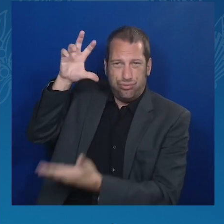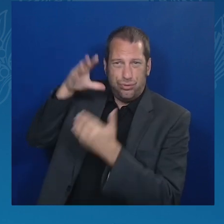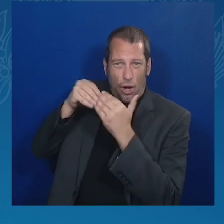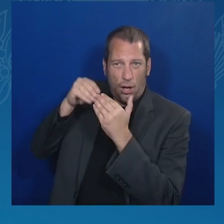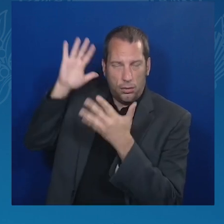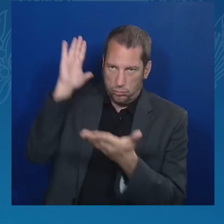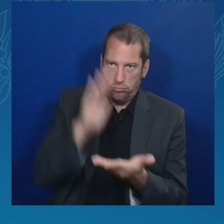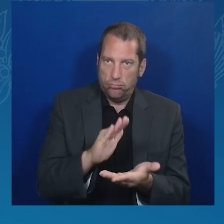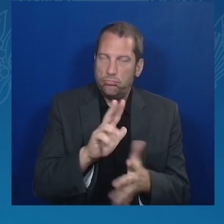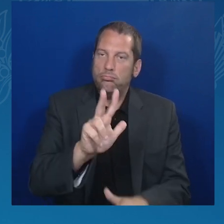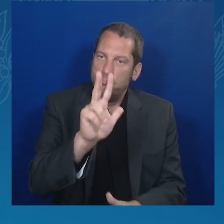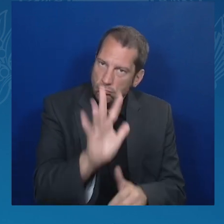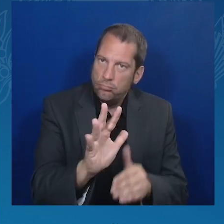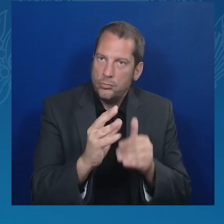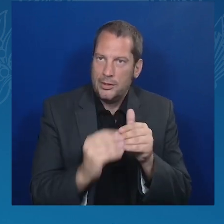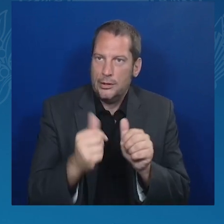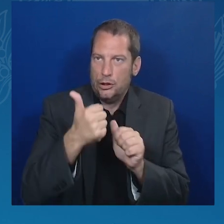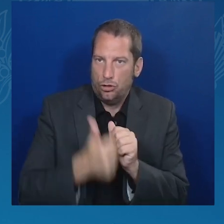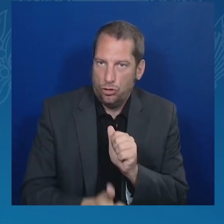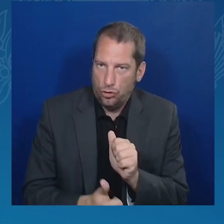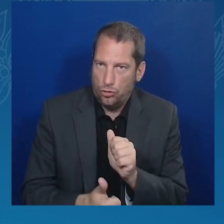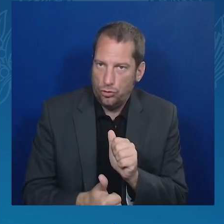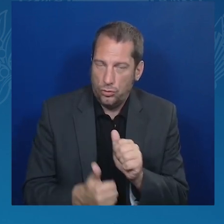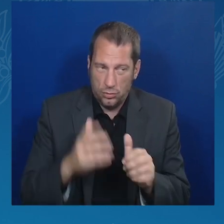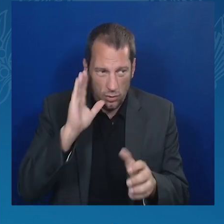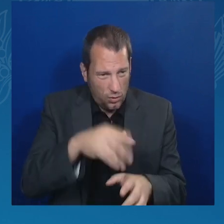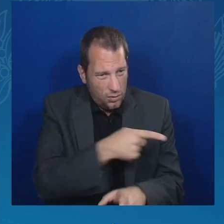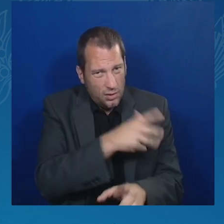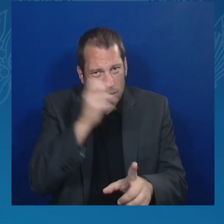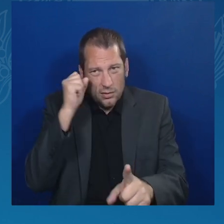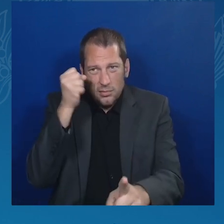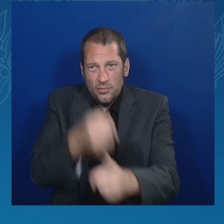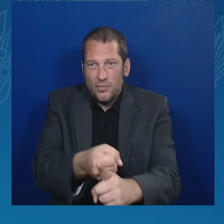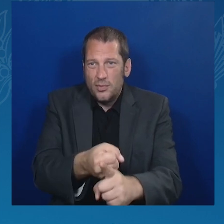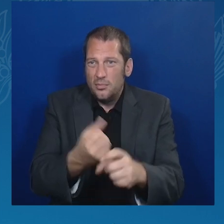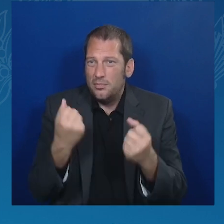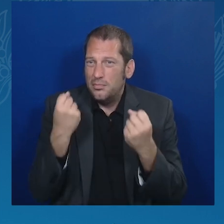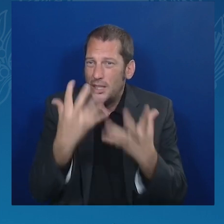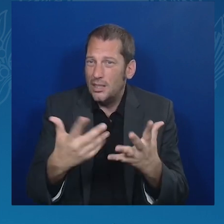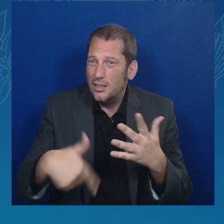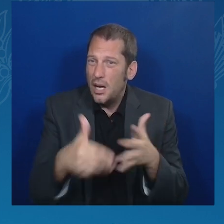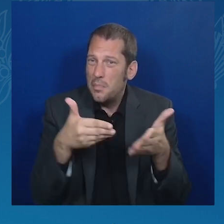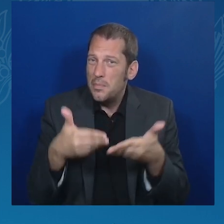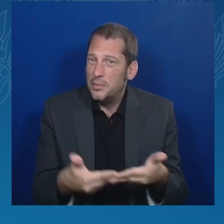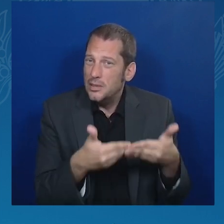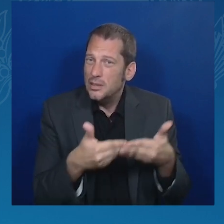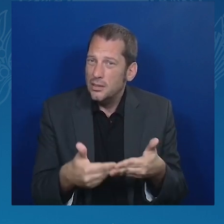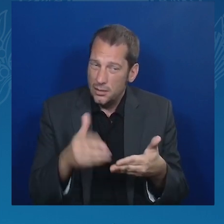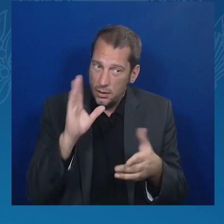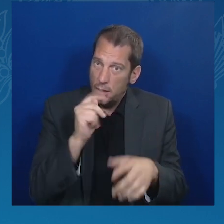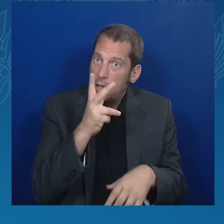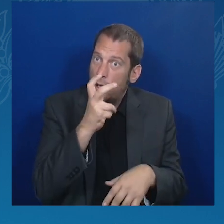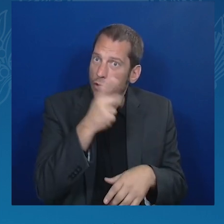And we know how that affects so many of our babies, historically, and how expensive those inhalers have been.